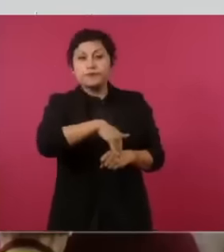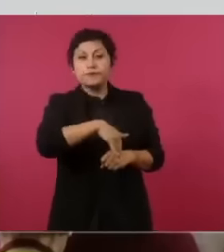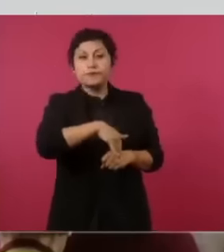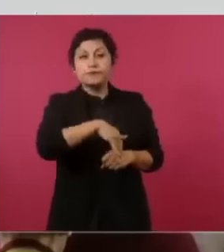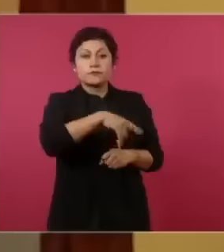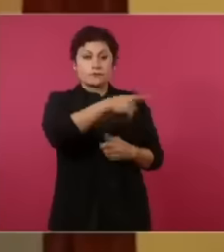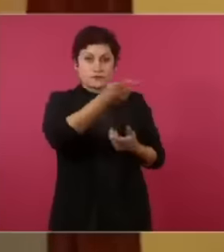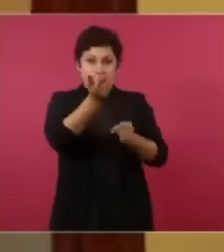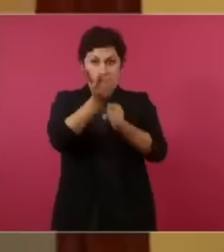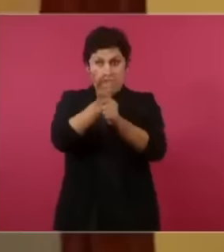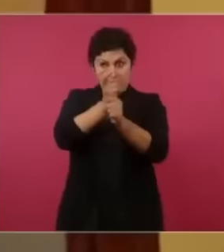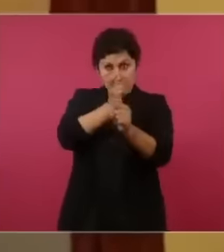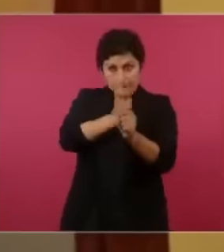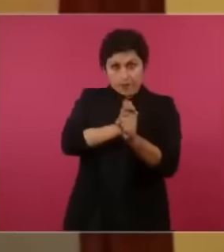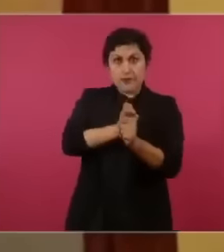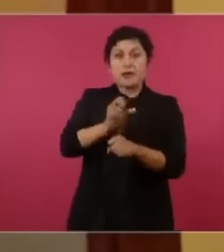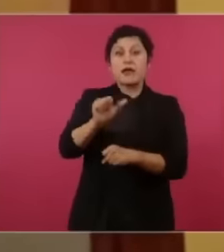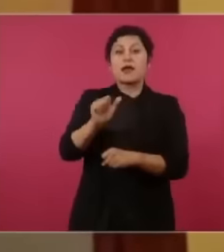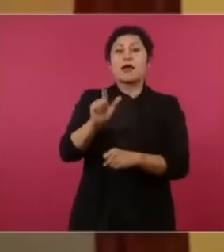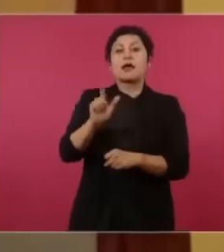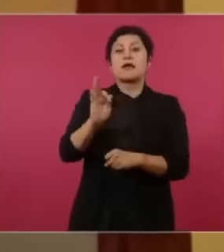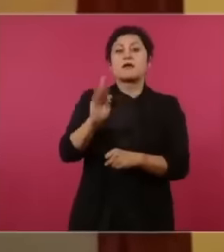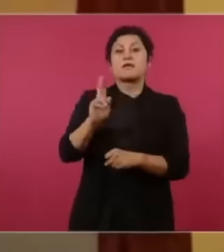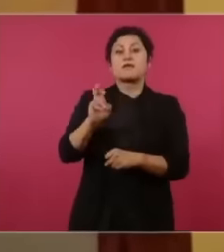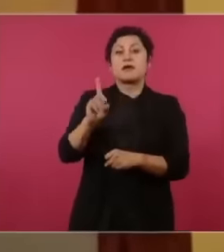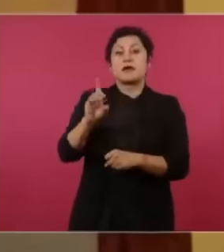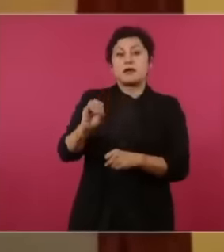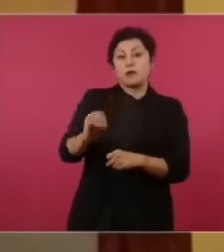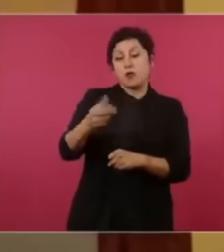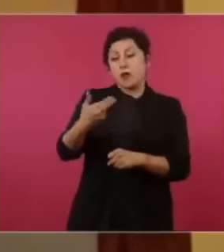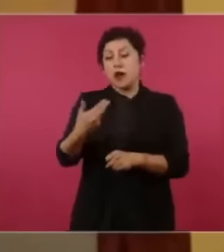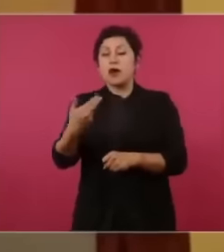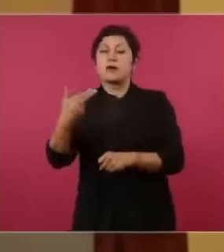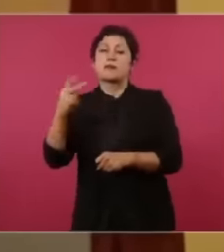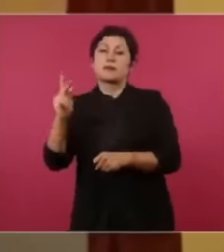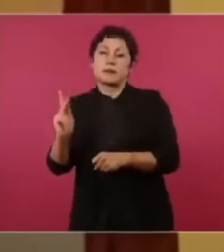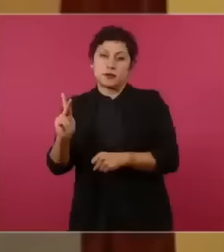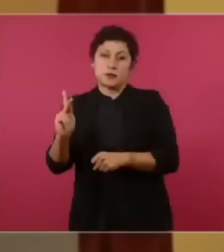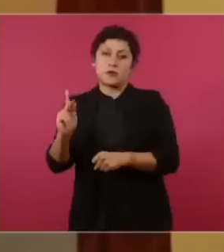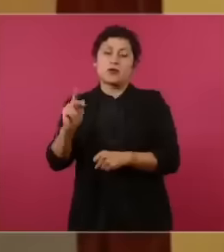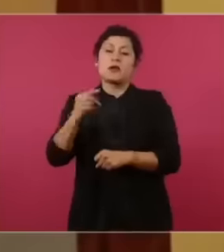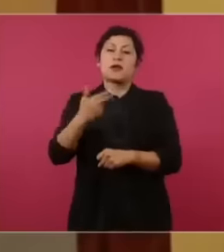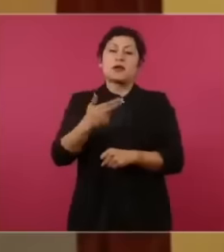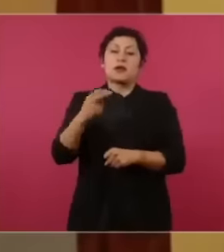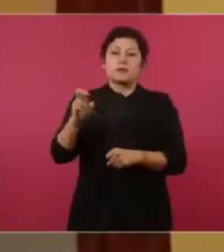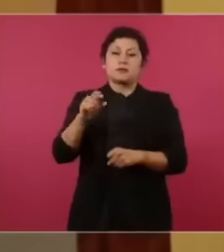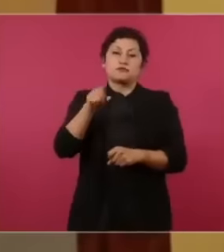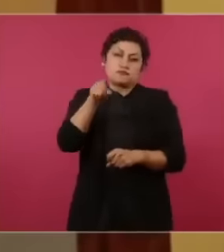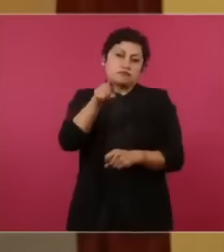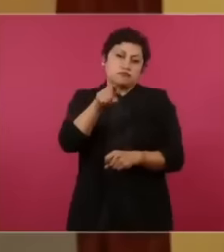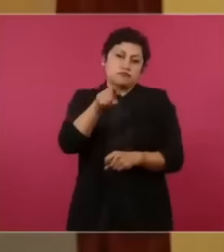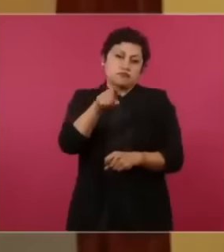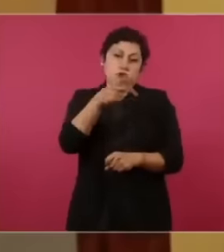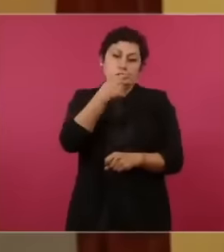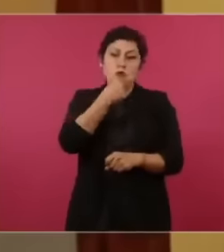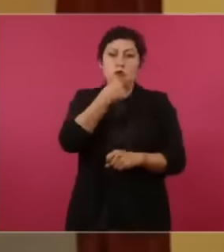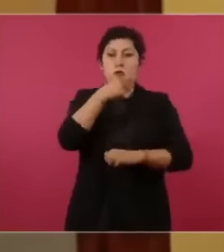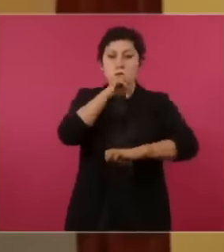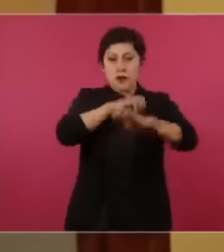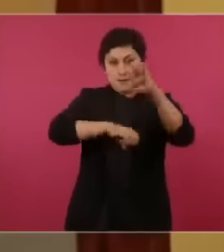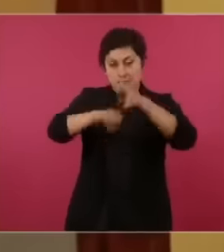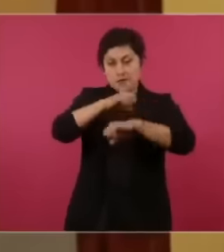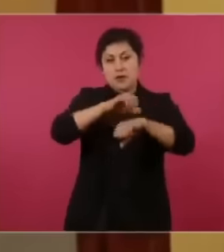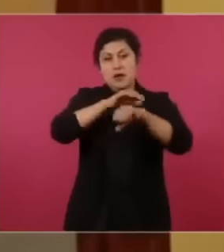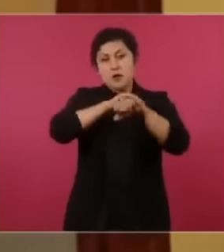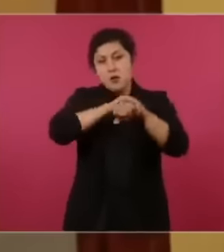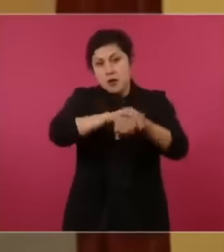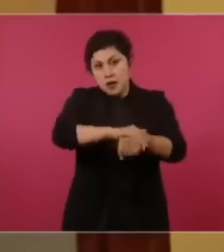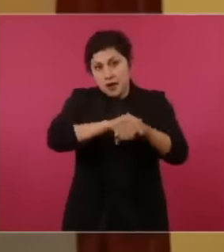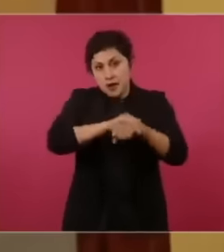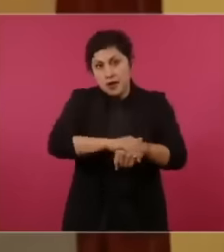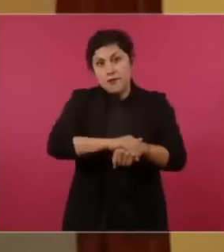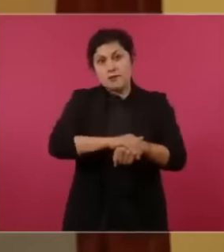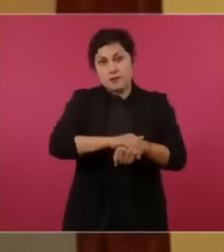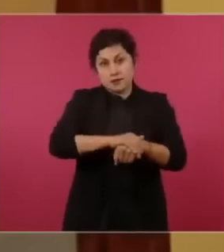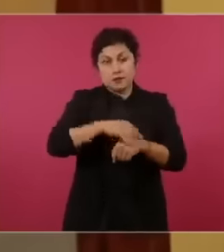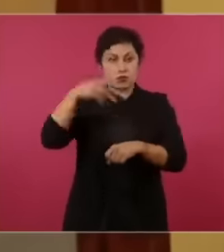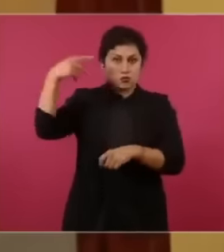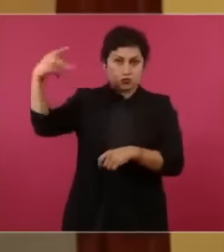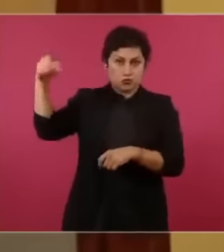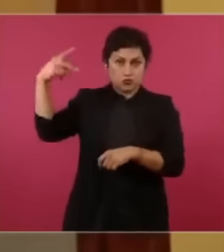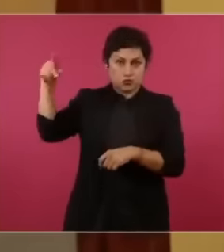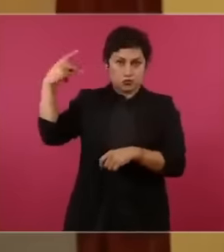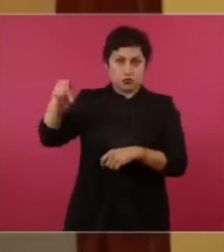ha Alfredo is a businessman and is a friend of Roberto Hernández and I make a parenthesis